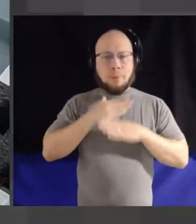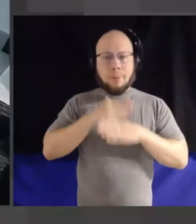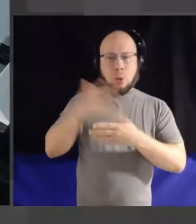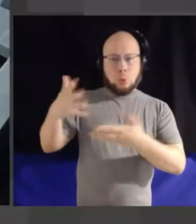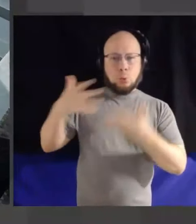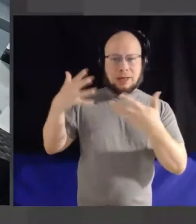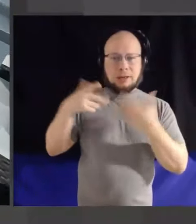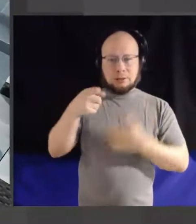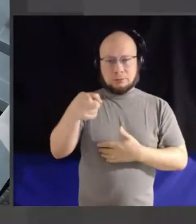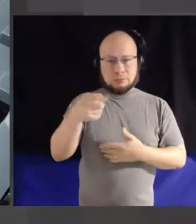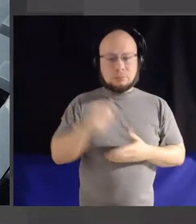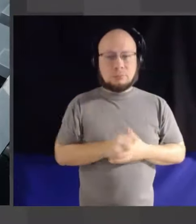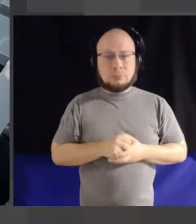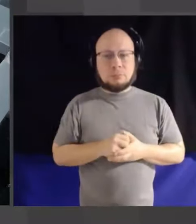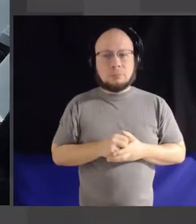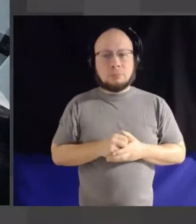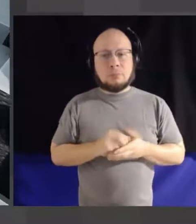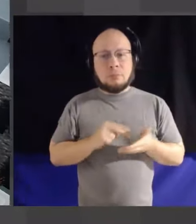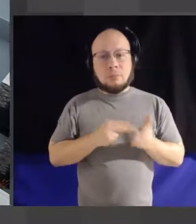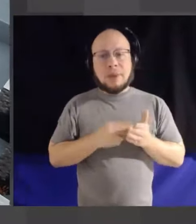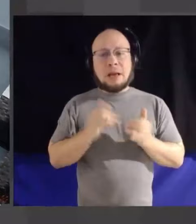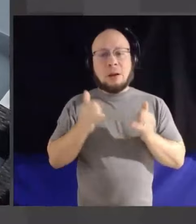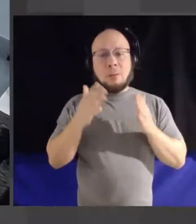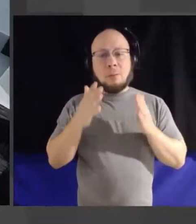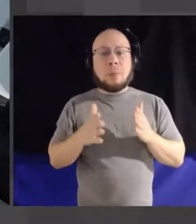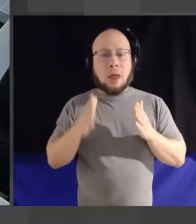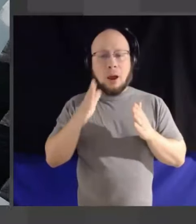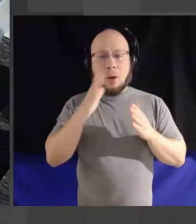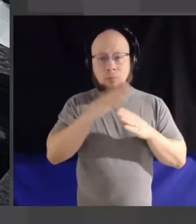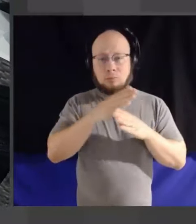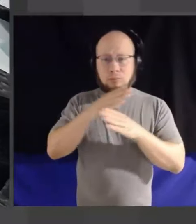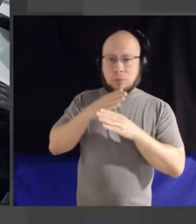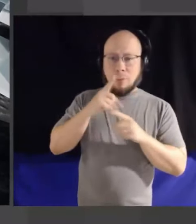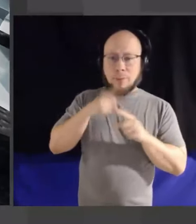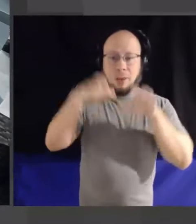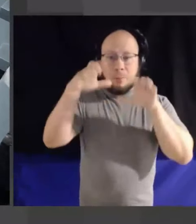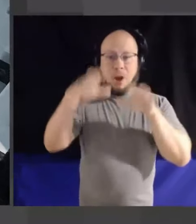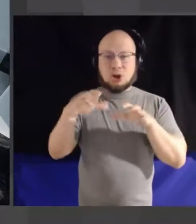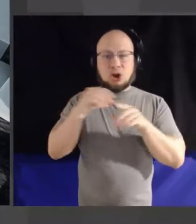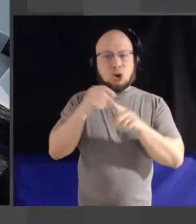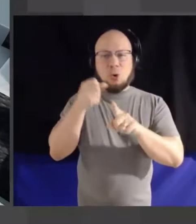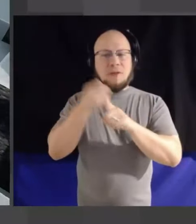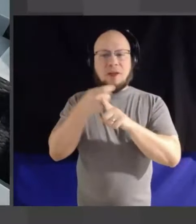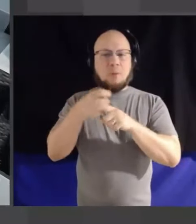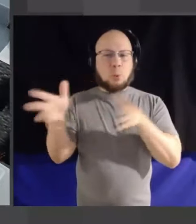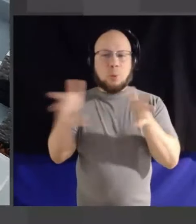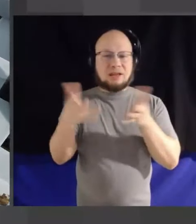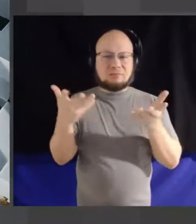WEARING THEIR COZY CLOTHES AND THEY ARE WIND RESISTANT WHICH